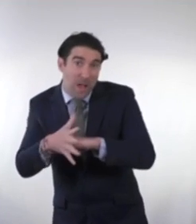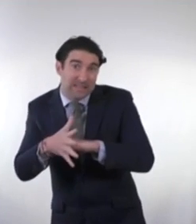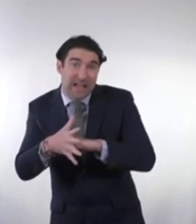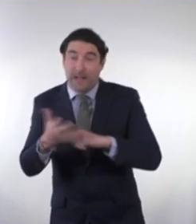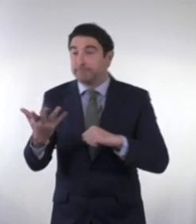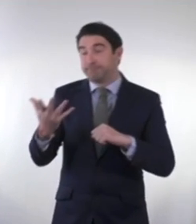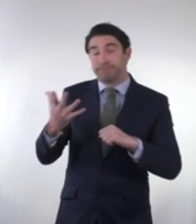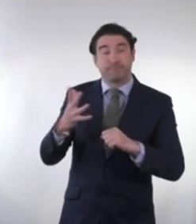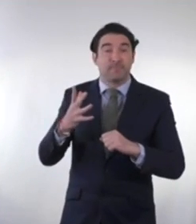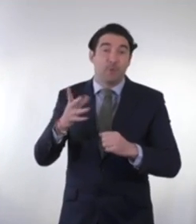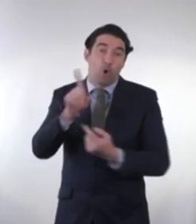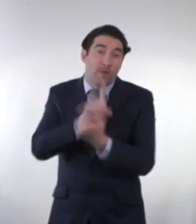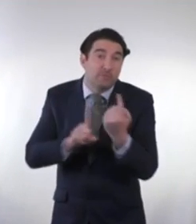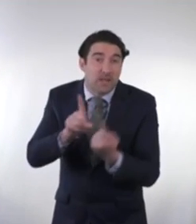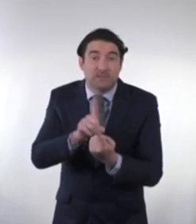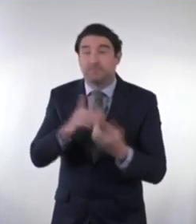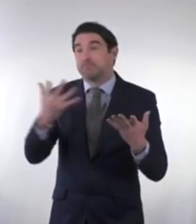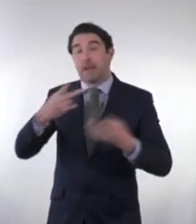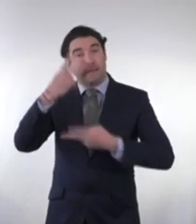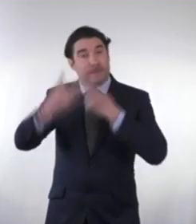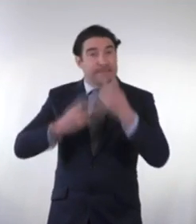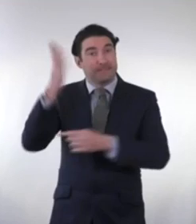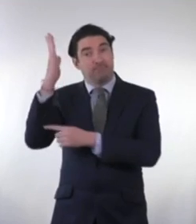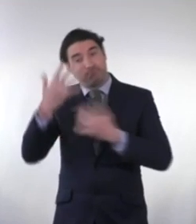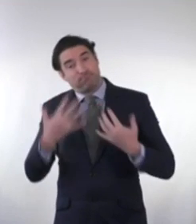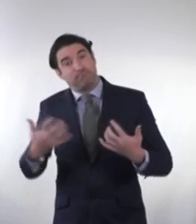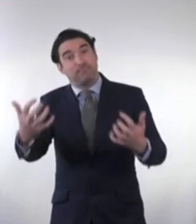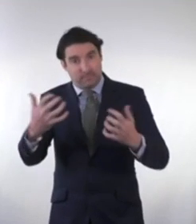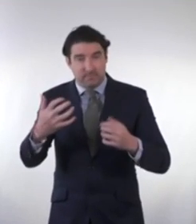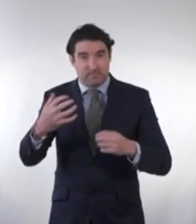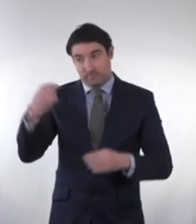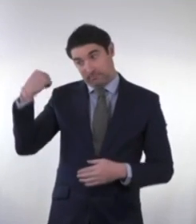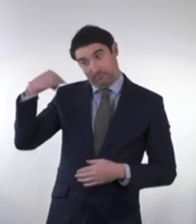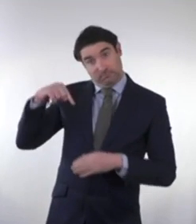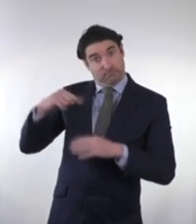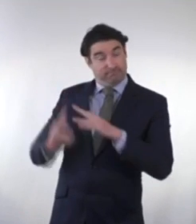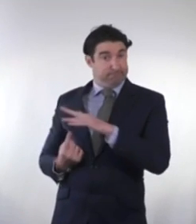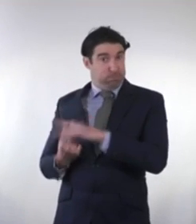on devolution fails to gain the consent of the devolved Parliaments in Wales, Northern Ireland